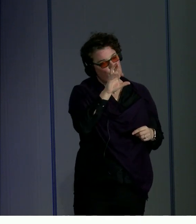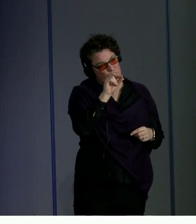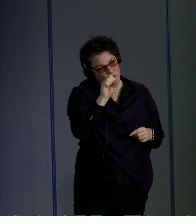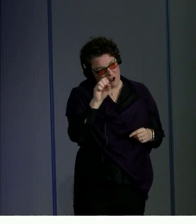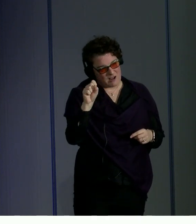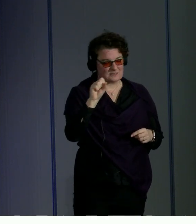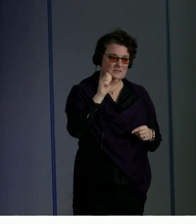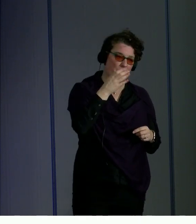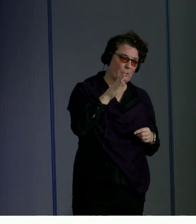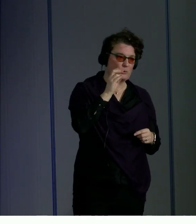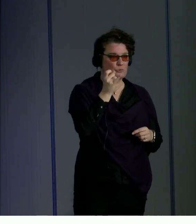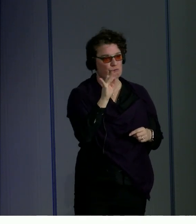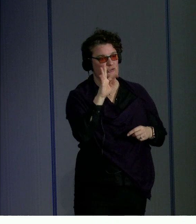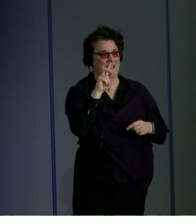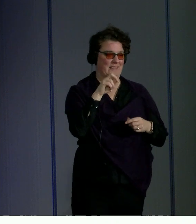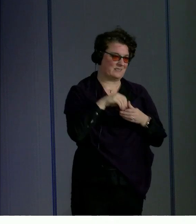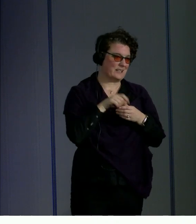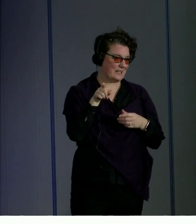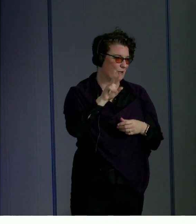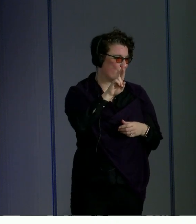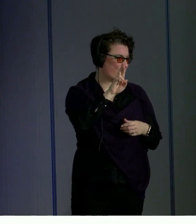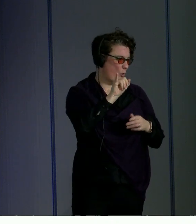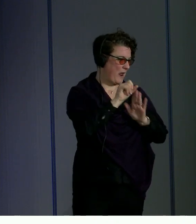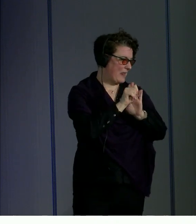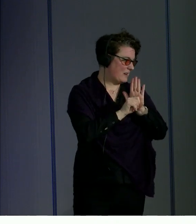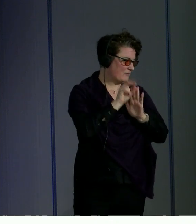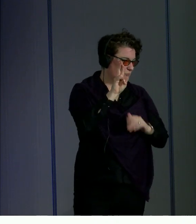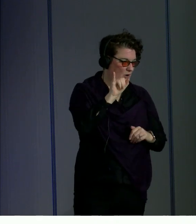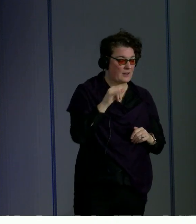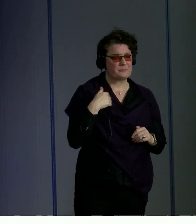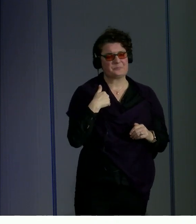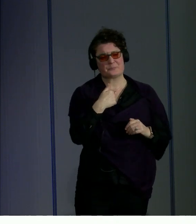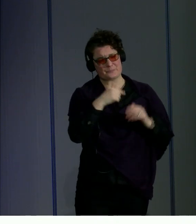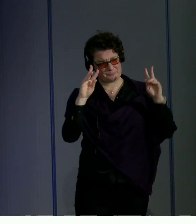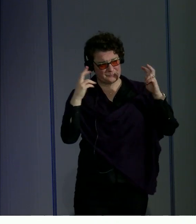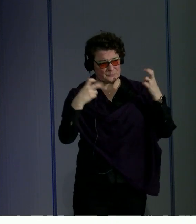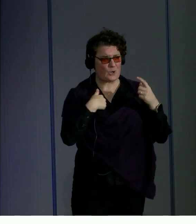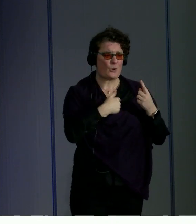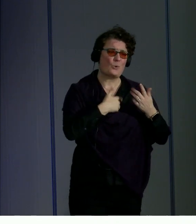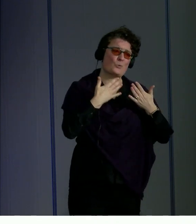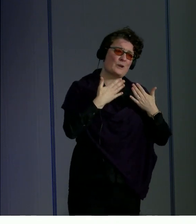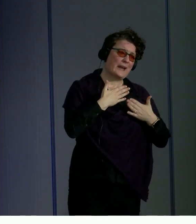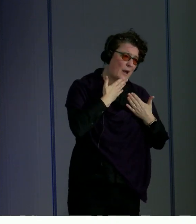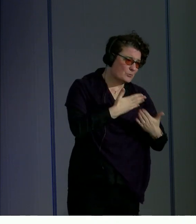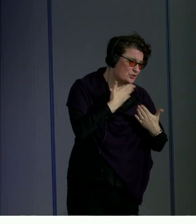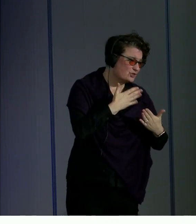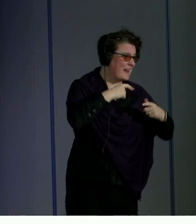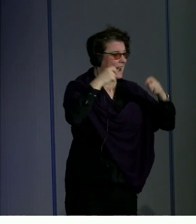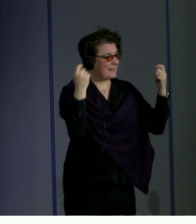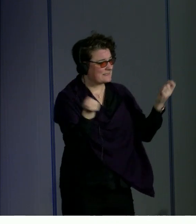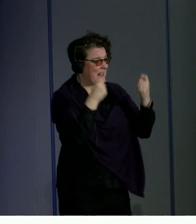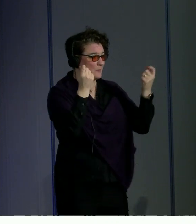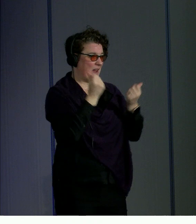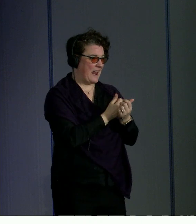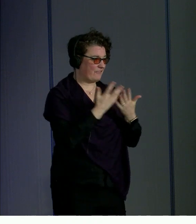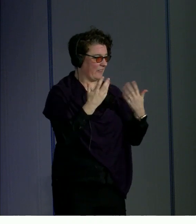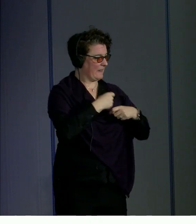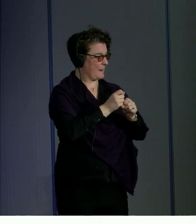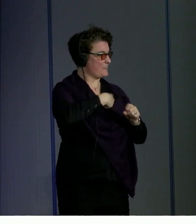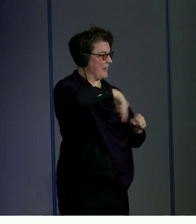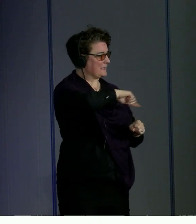We appreciate and celebrate everything that makes us who we are, fostering a work environment